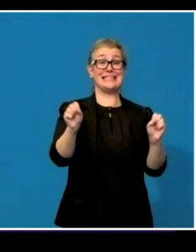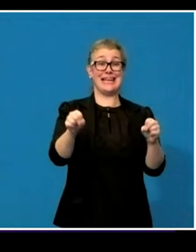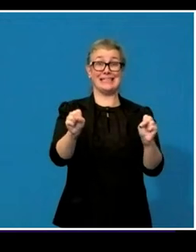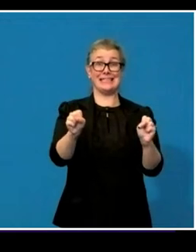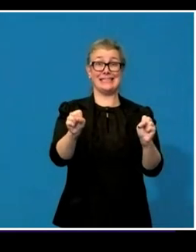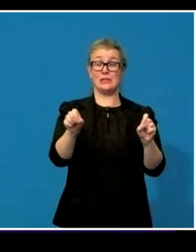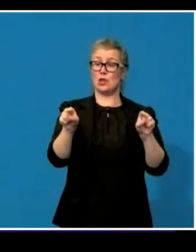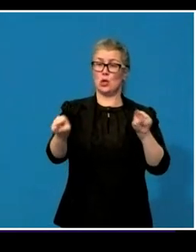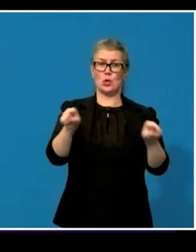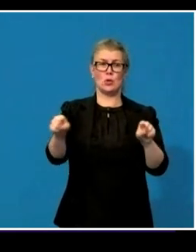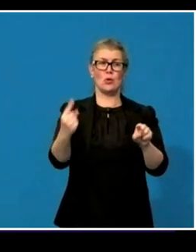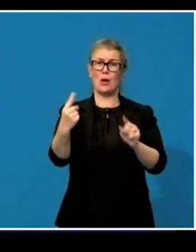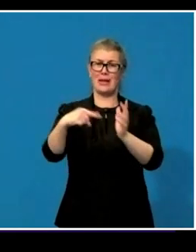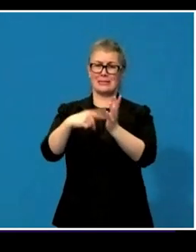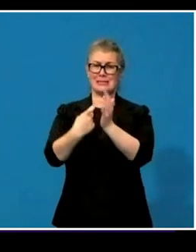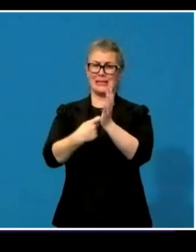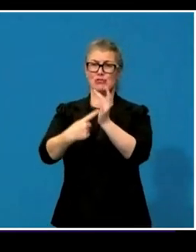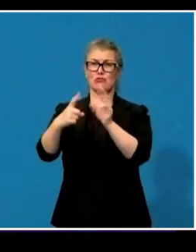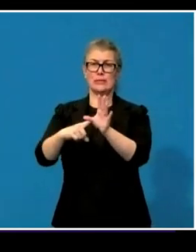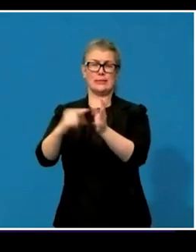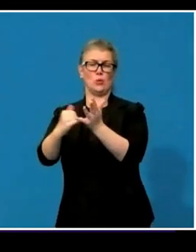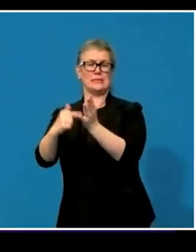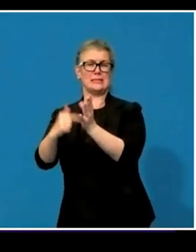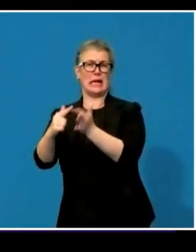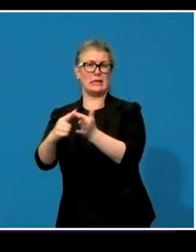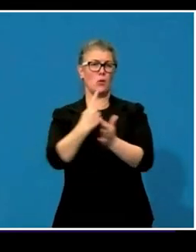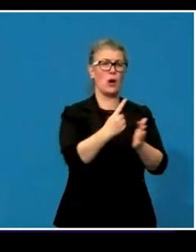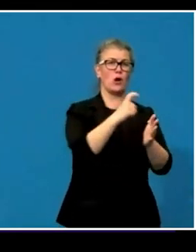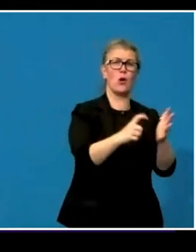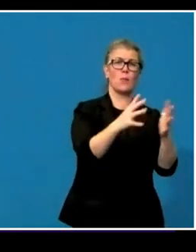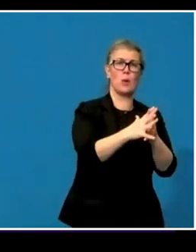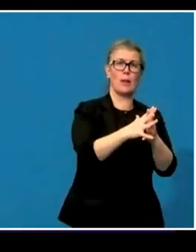Commonwealth, had the sorts of interaction that you described?